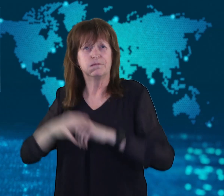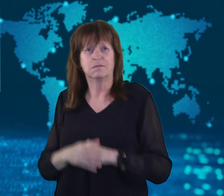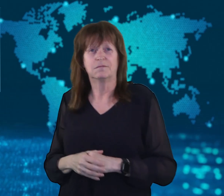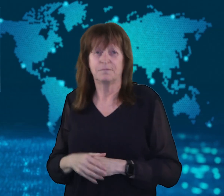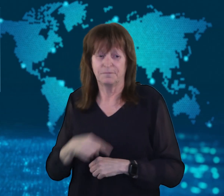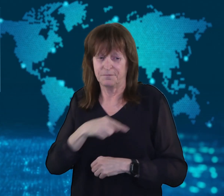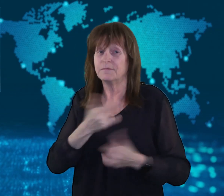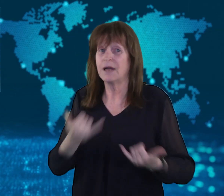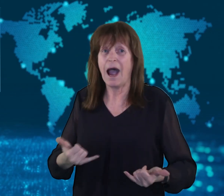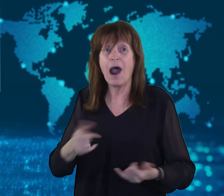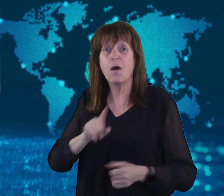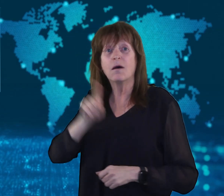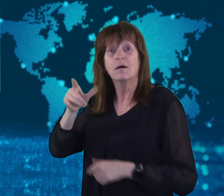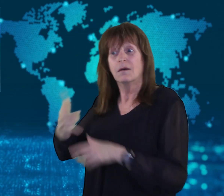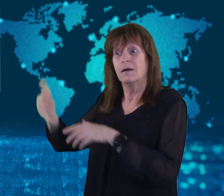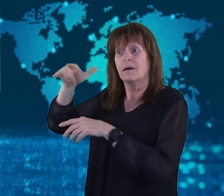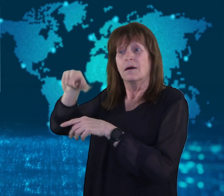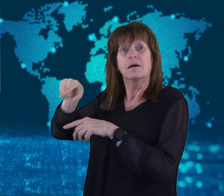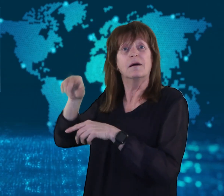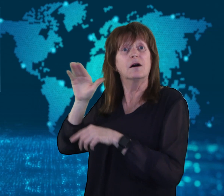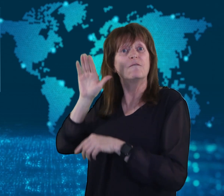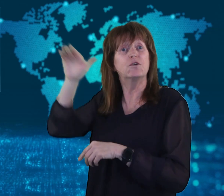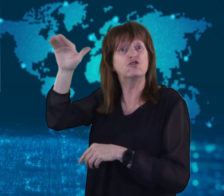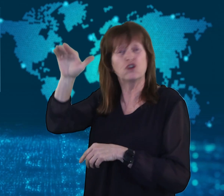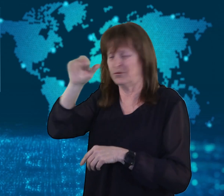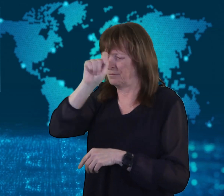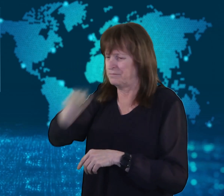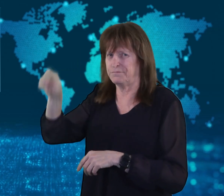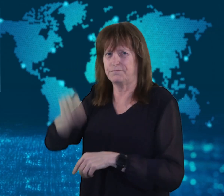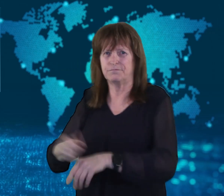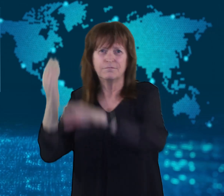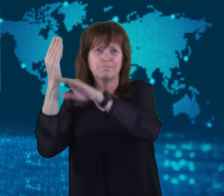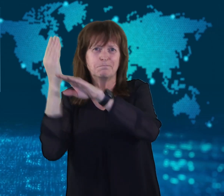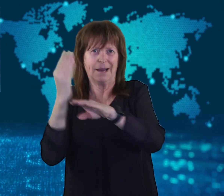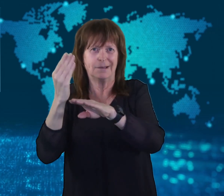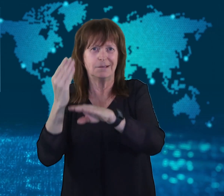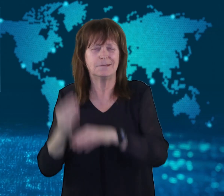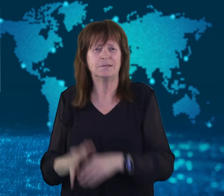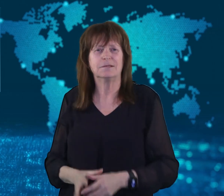He has been banned from any future United flights.